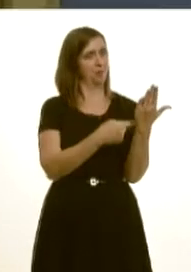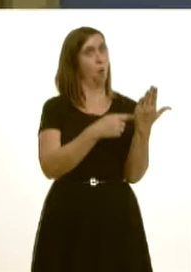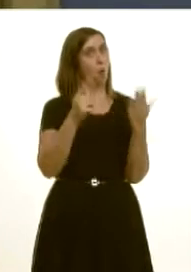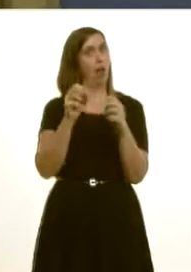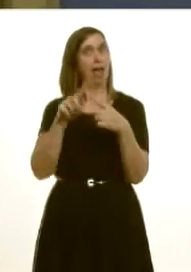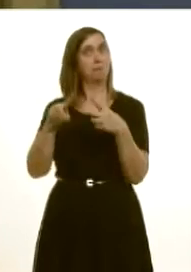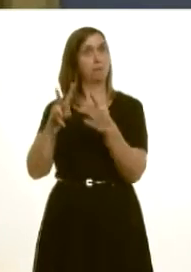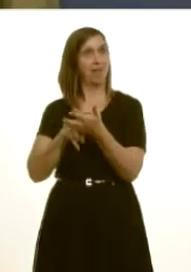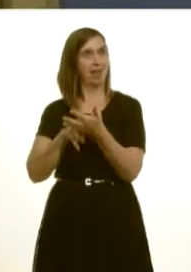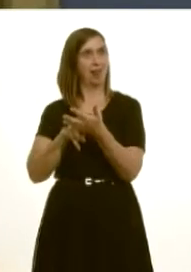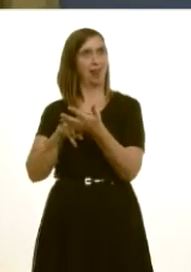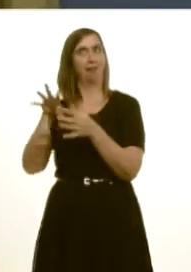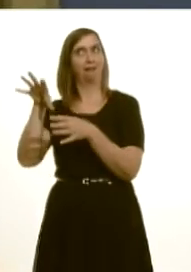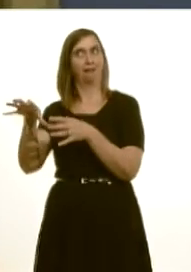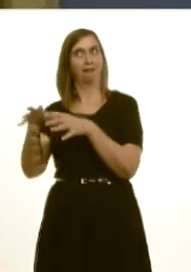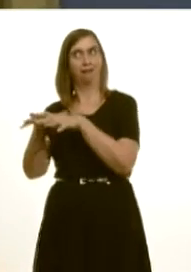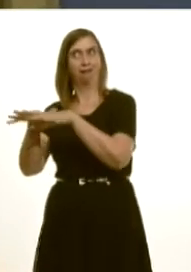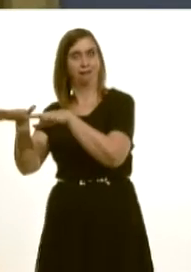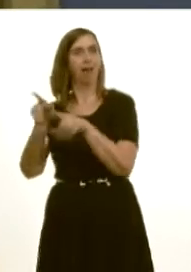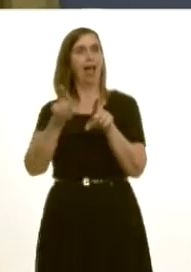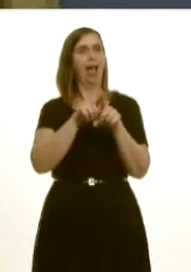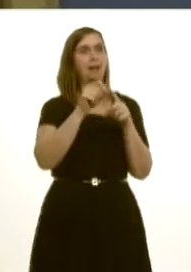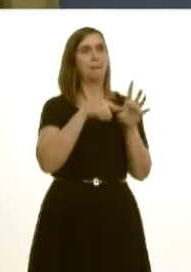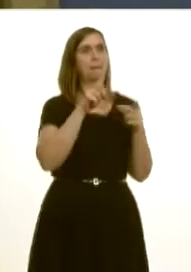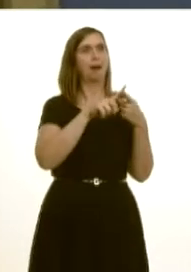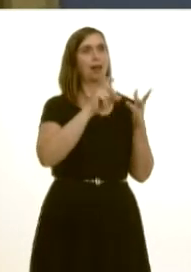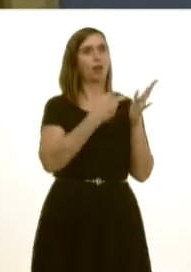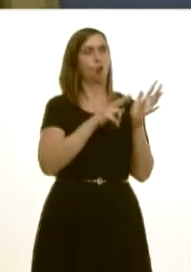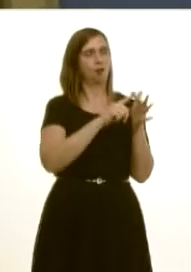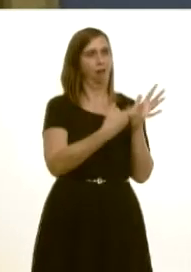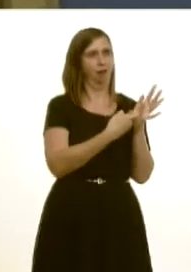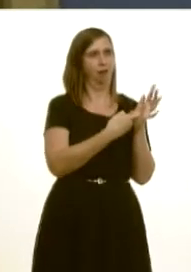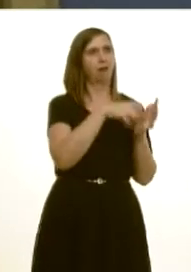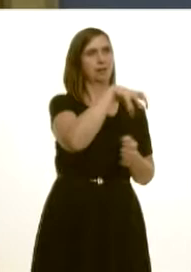of course, the new station at Pye Corner. If you cannot achieve a positive resolution